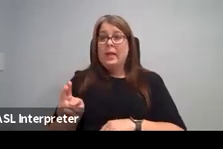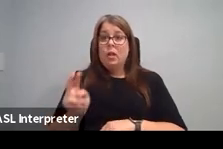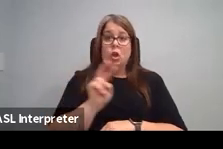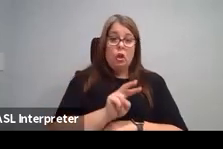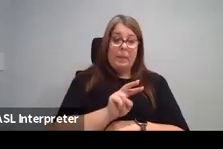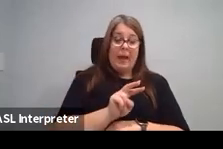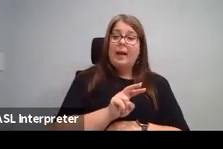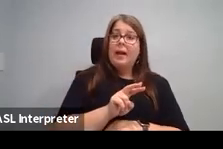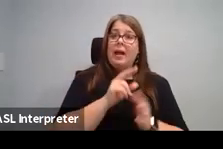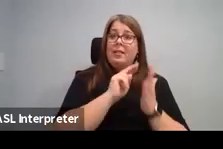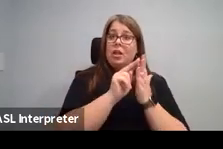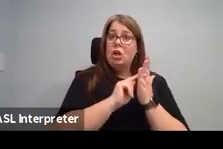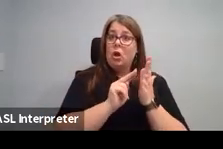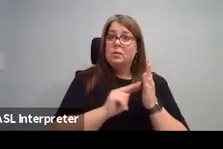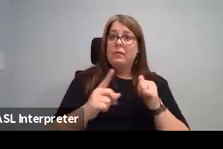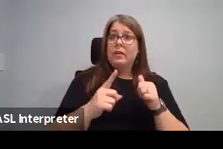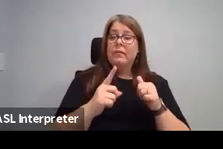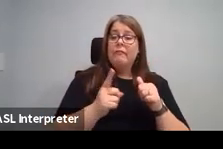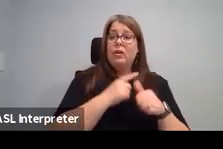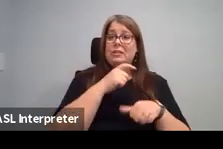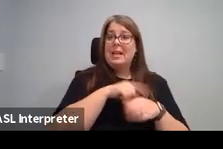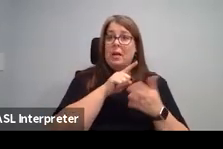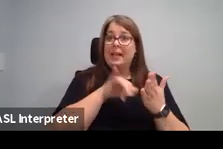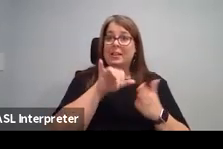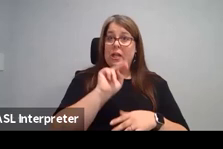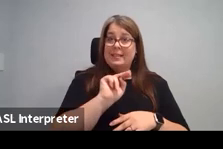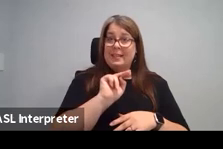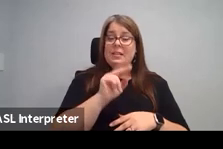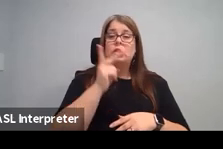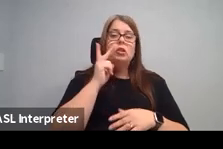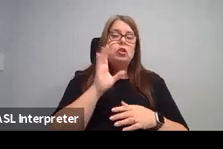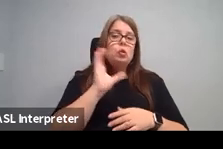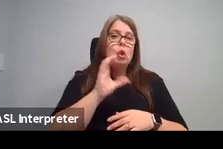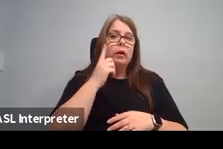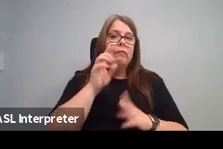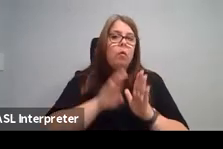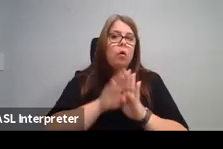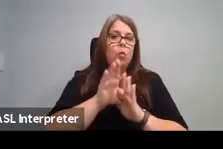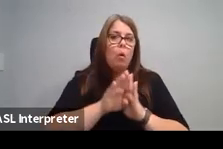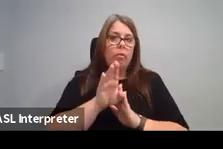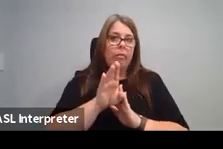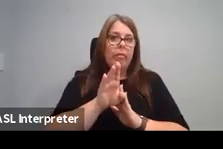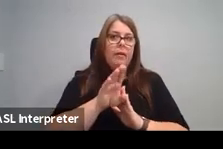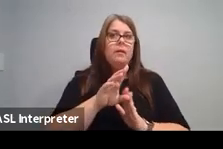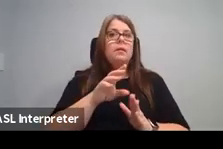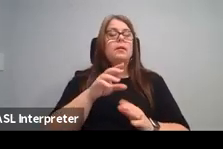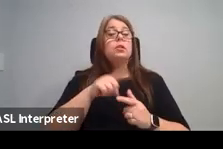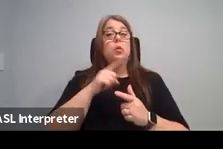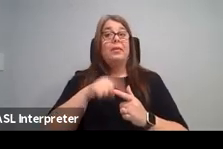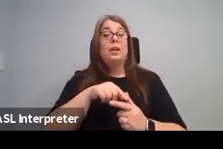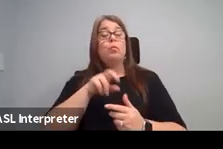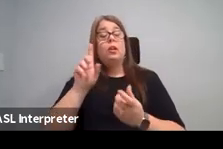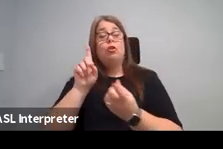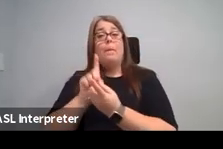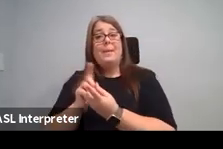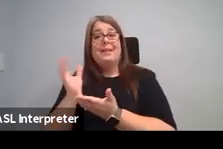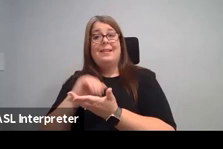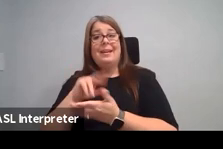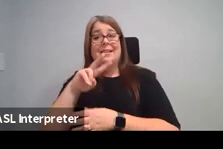Jewyl Alderson Clarke, SDCOE: Right, so that as you're moving along in the process of the project. They're getting feedback and they can see their growth and where they need to work on that one, same rubric. So